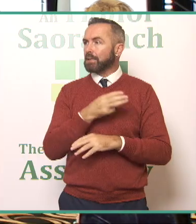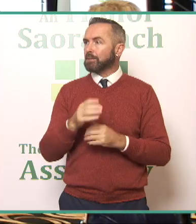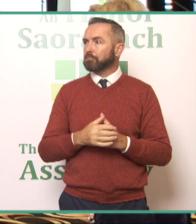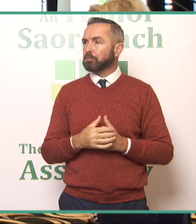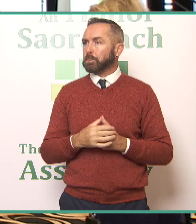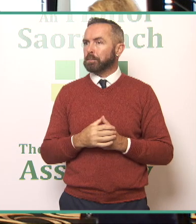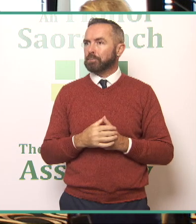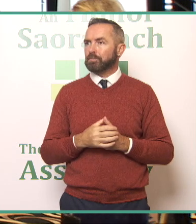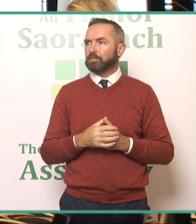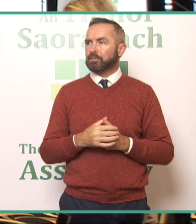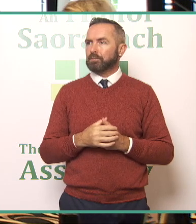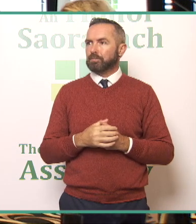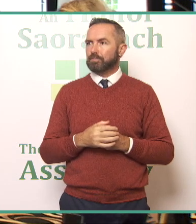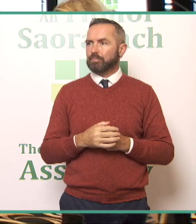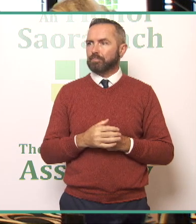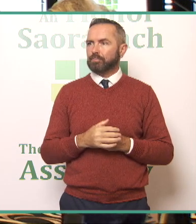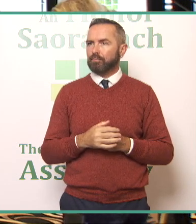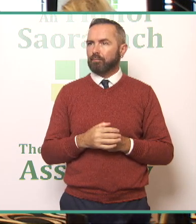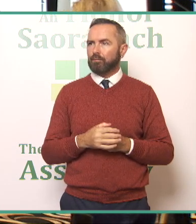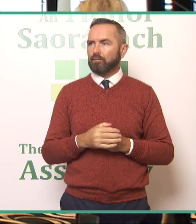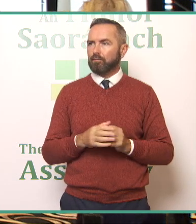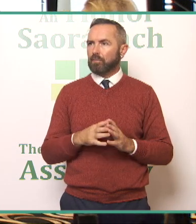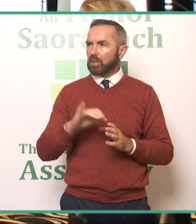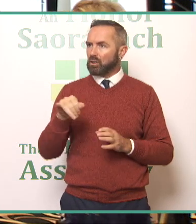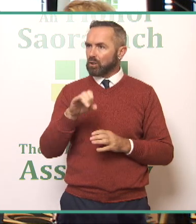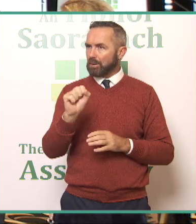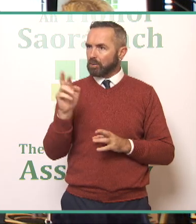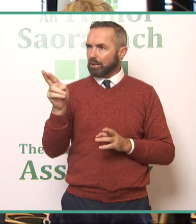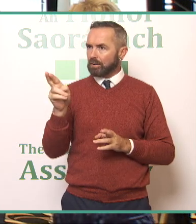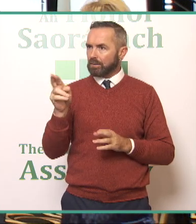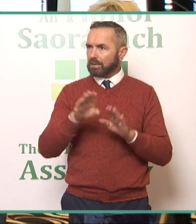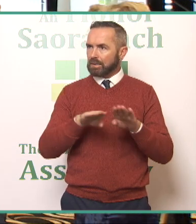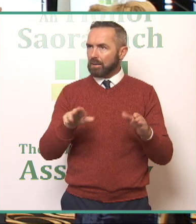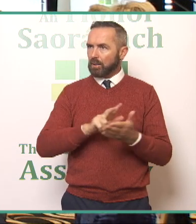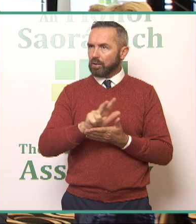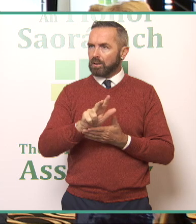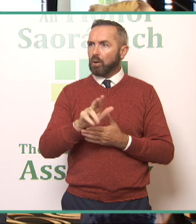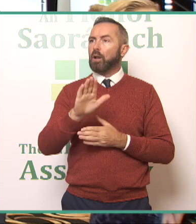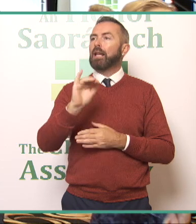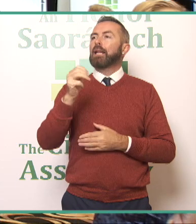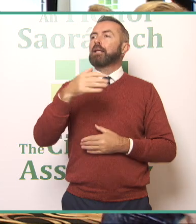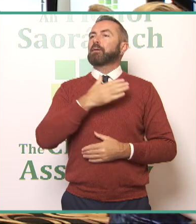get the microphone to 13. I hope I have the name right hi sorry um it's Liam Liam sorry Liam my